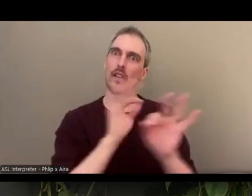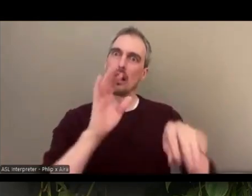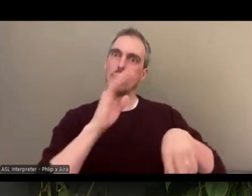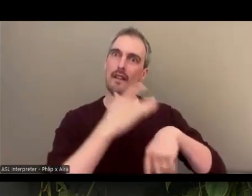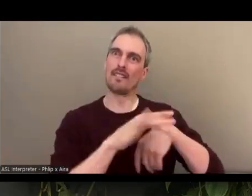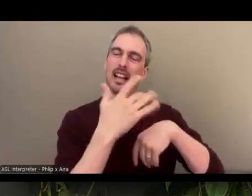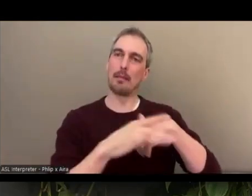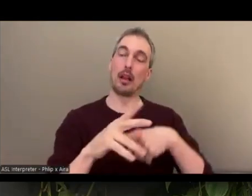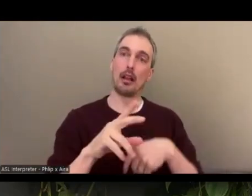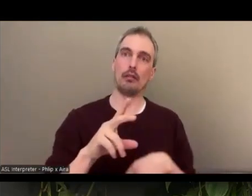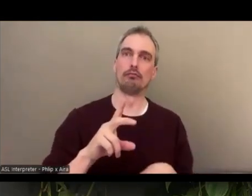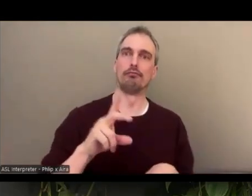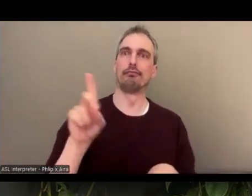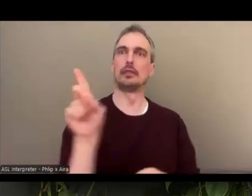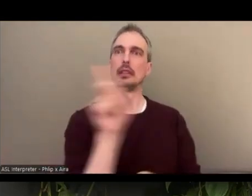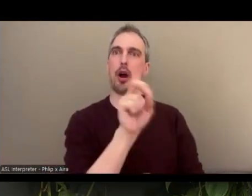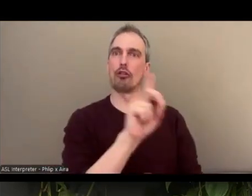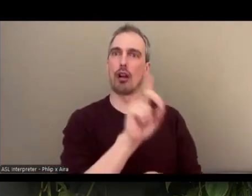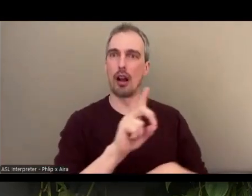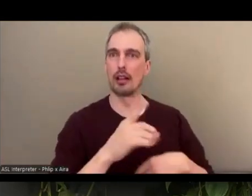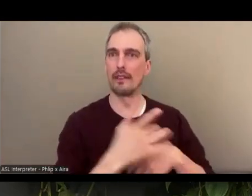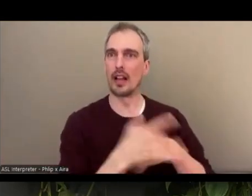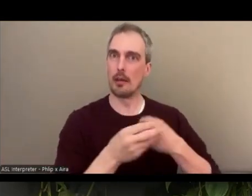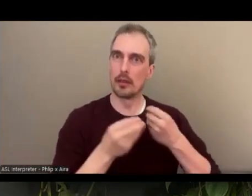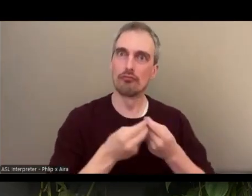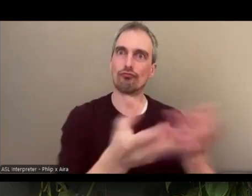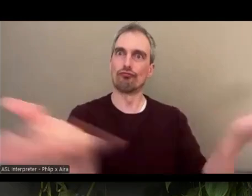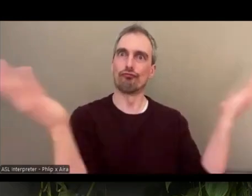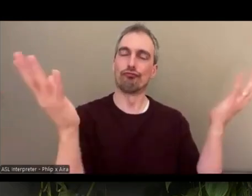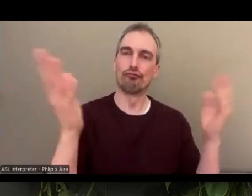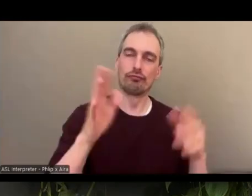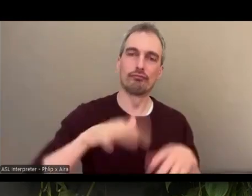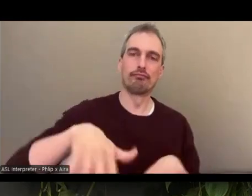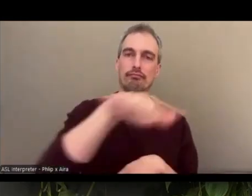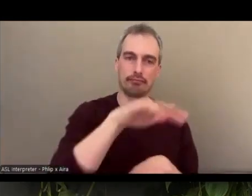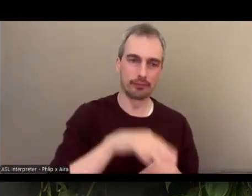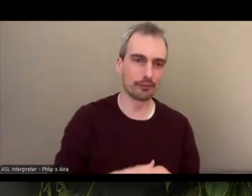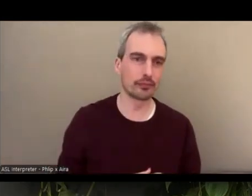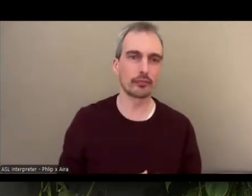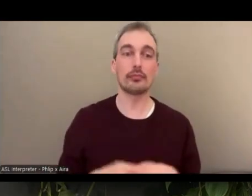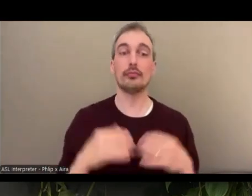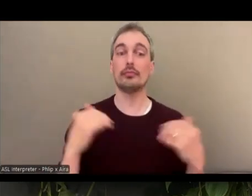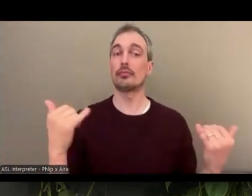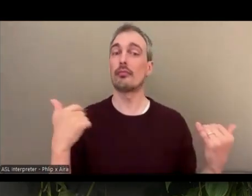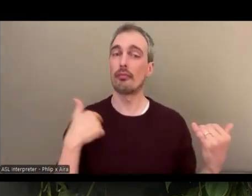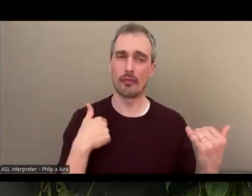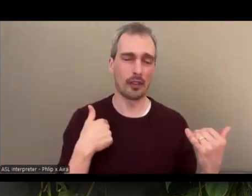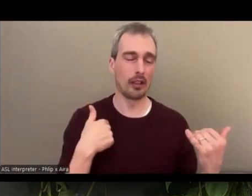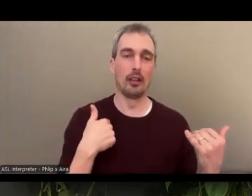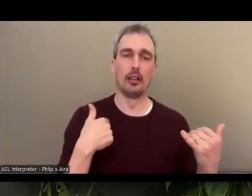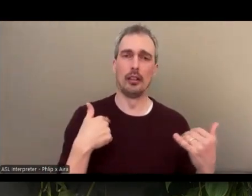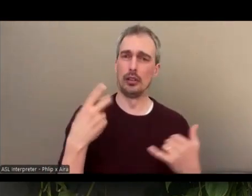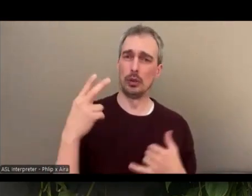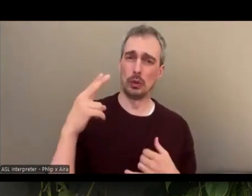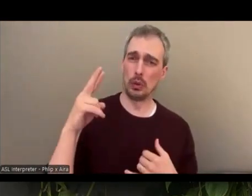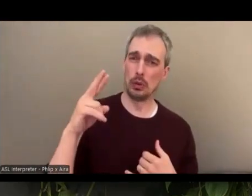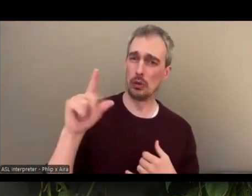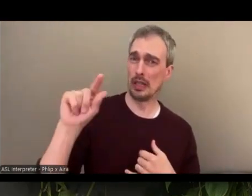Fast-forward kind of two and a half decades, and I'm now co-founder at Assistiv Labs, and after kind of an eventful career